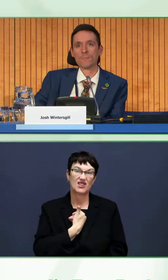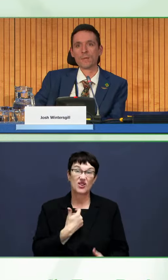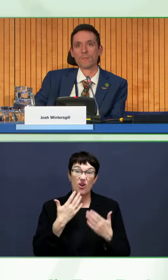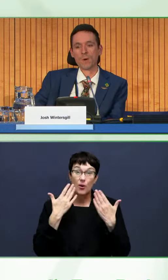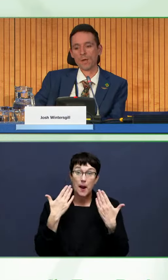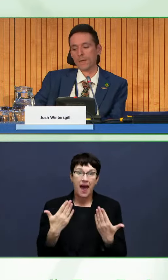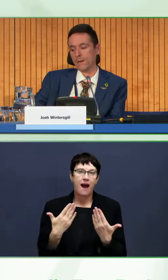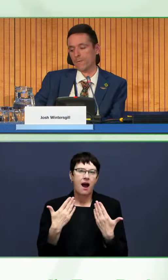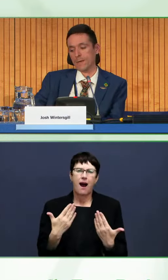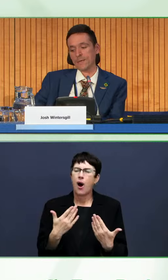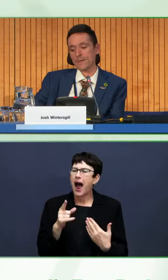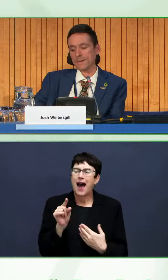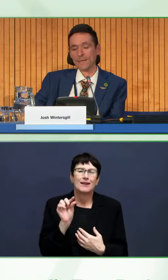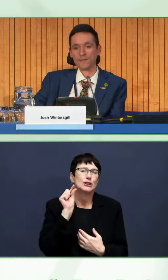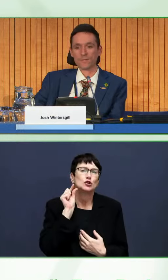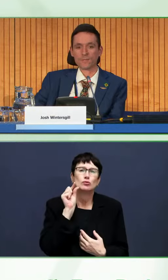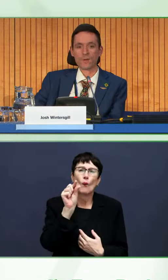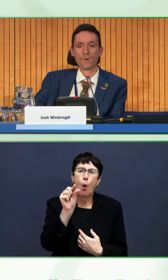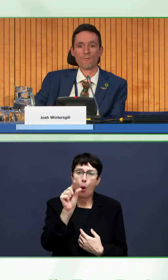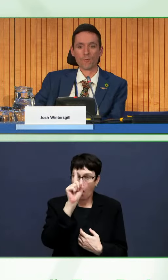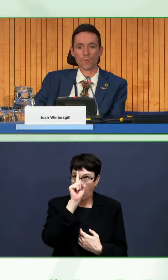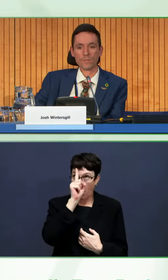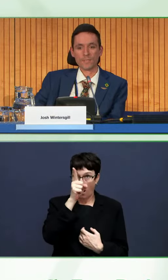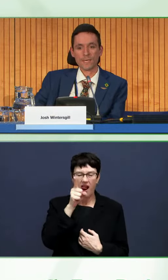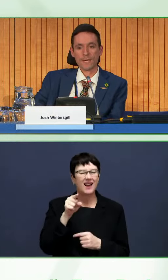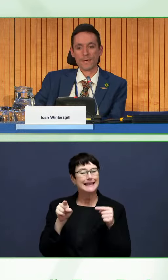be the pioneering leaders going forward.